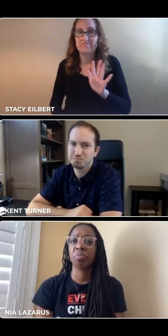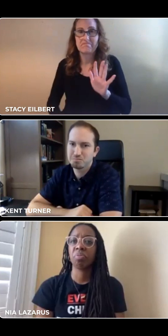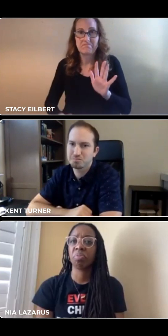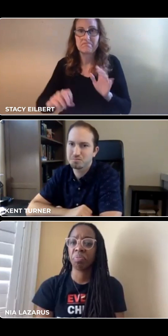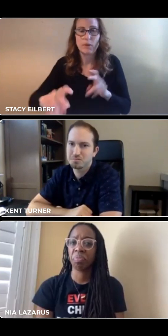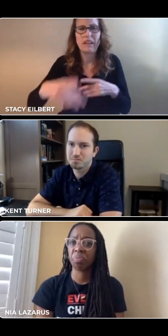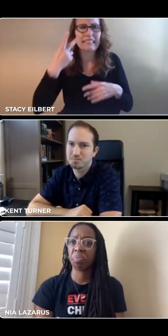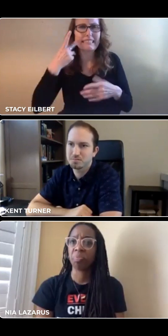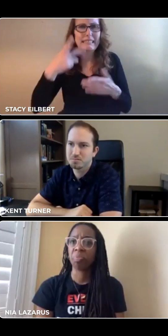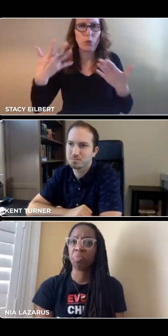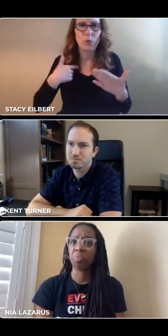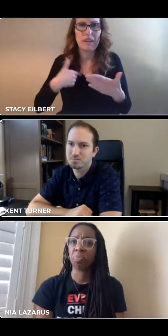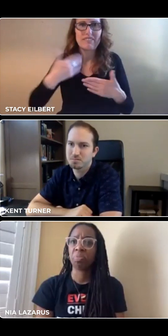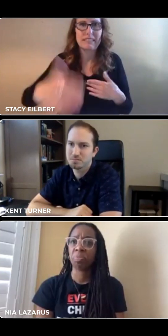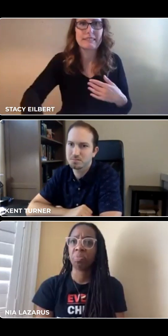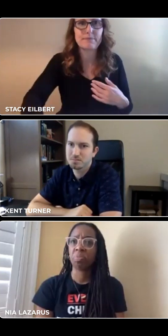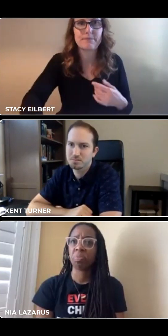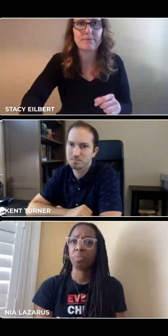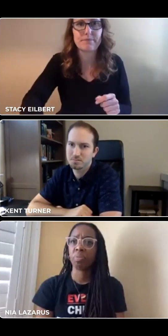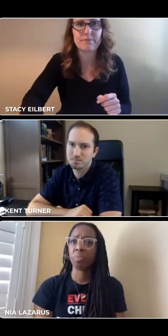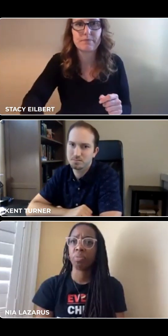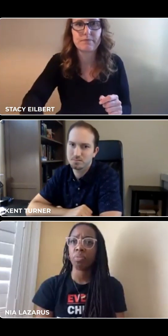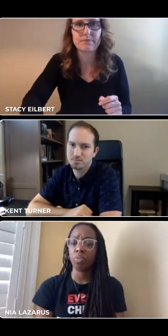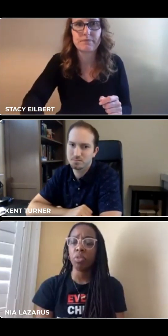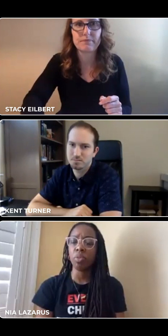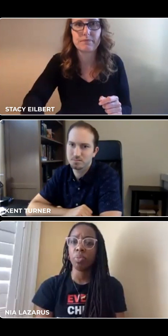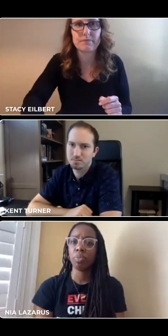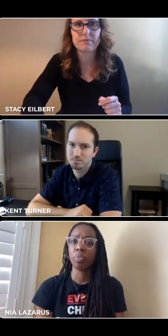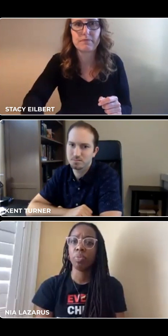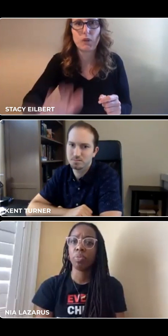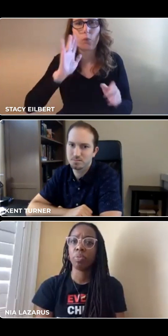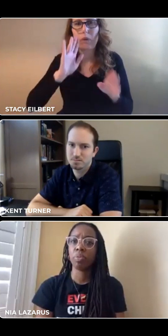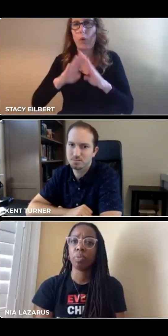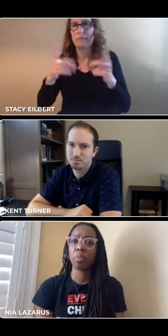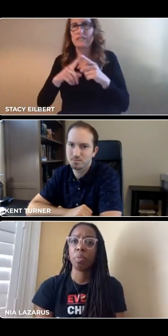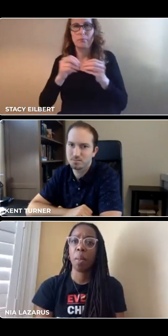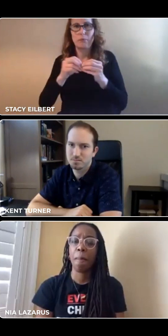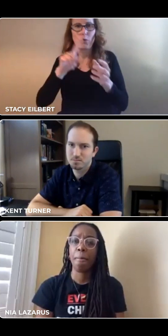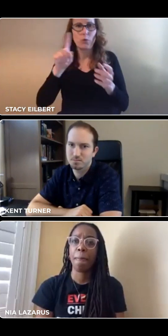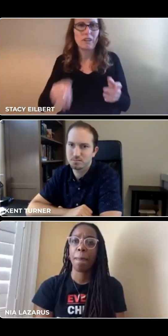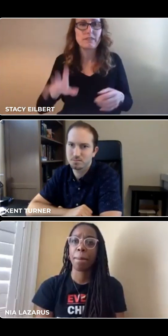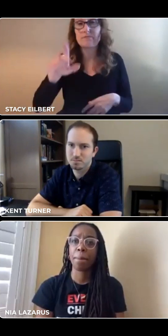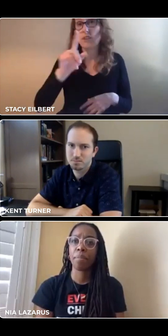I think we're good. Okay, let's see what we have next.